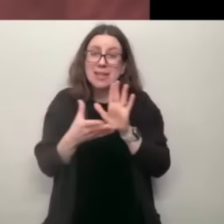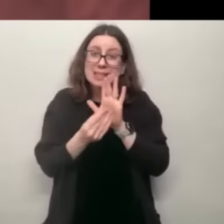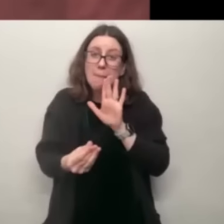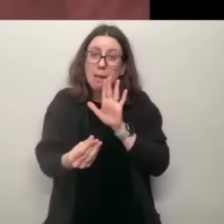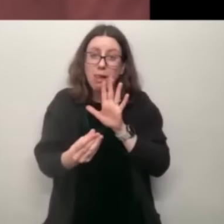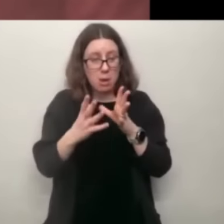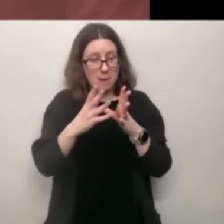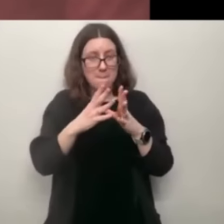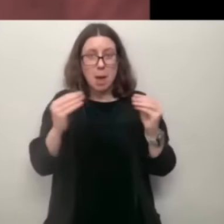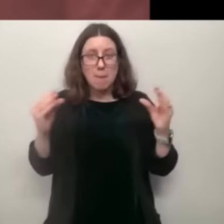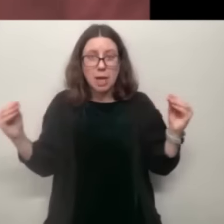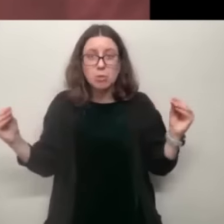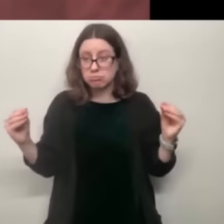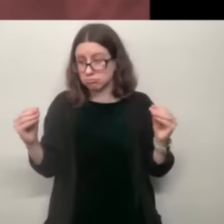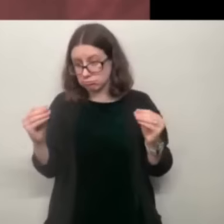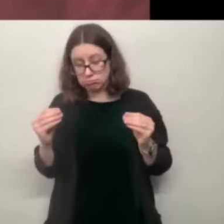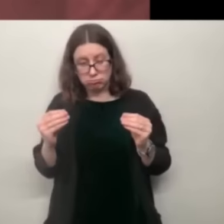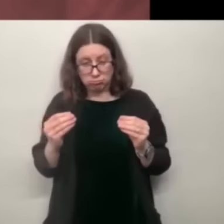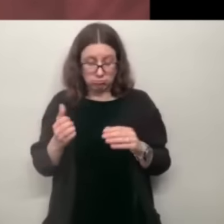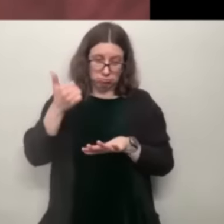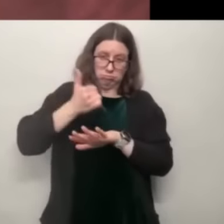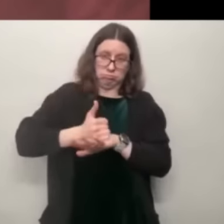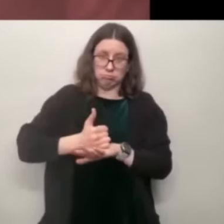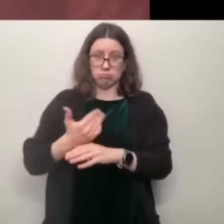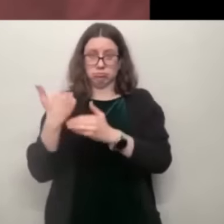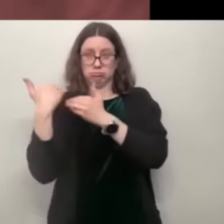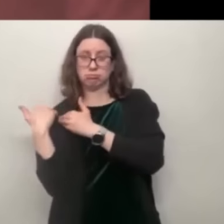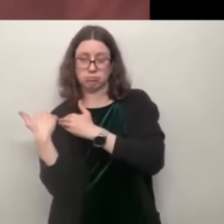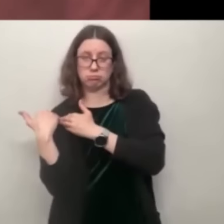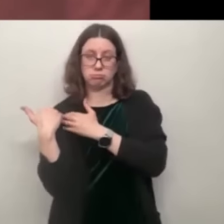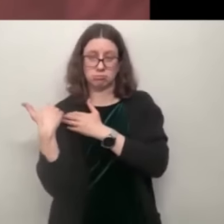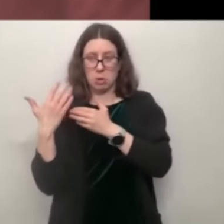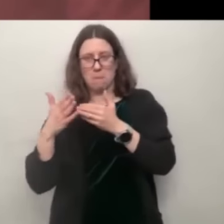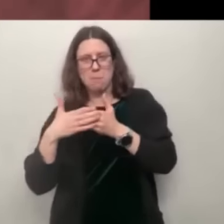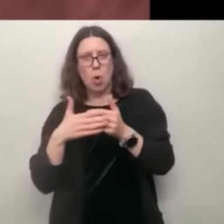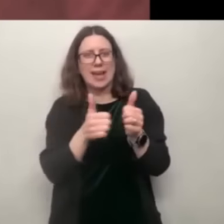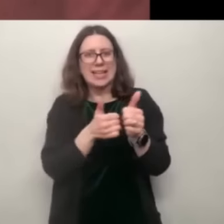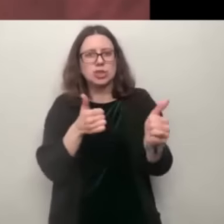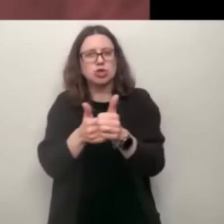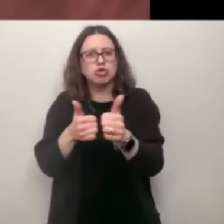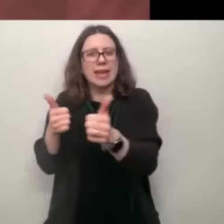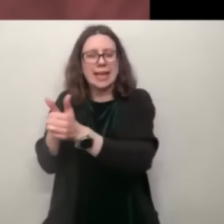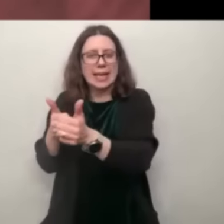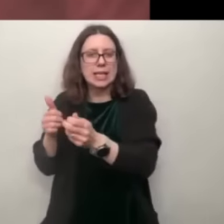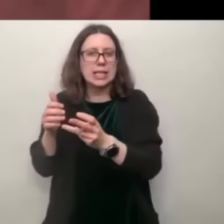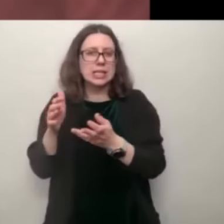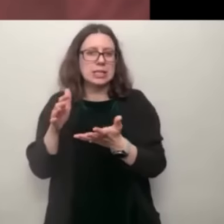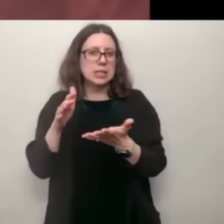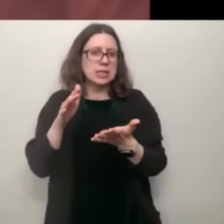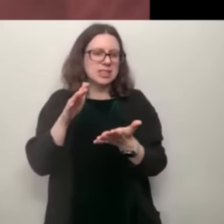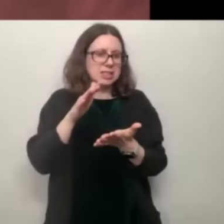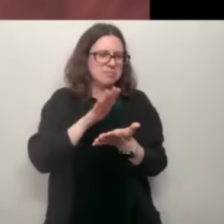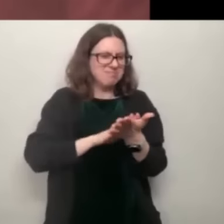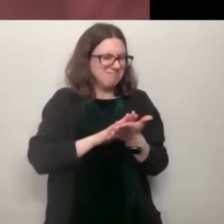Coalbrookdale with its tradition of industry already centuries old to become something like backwaters